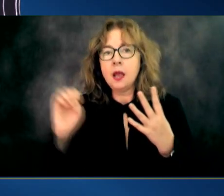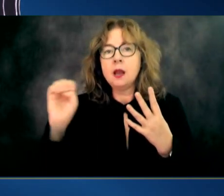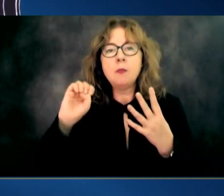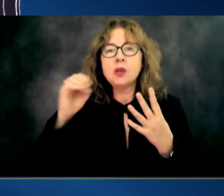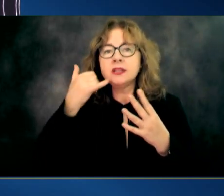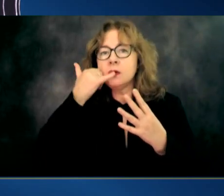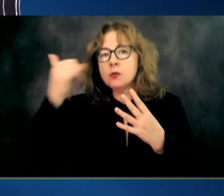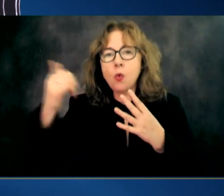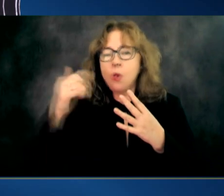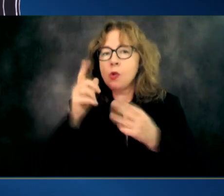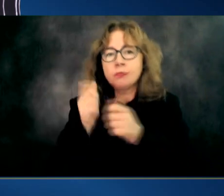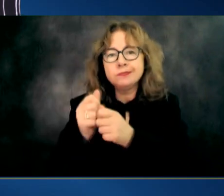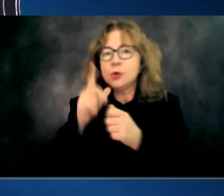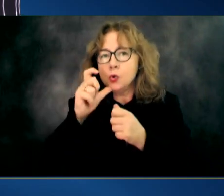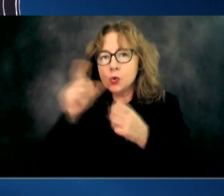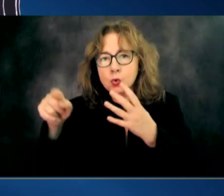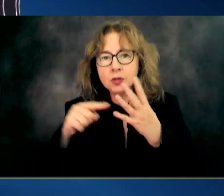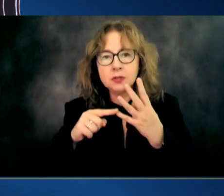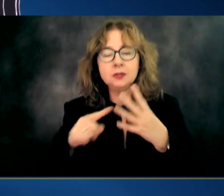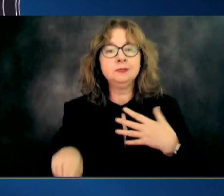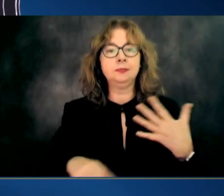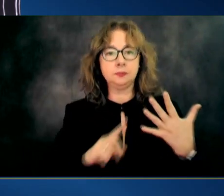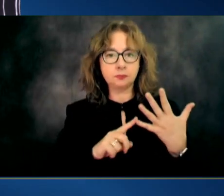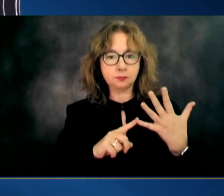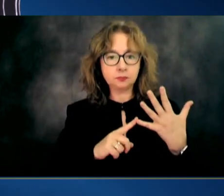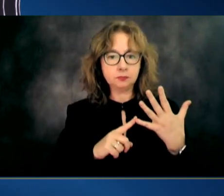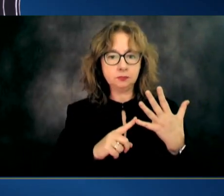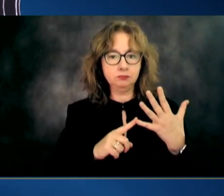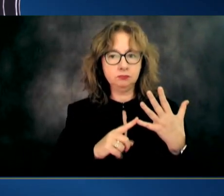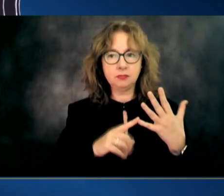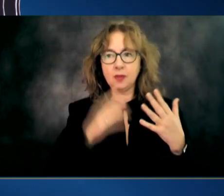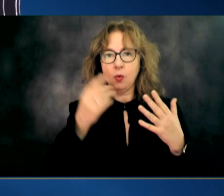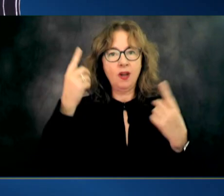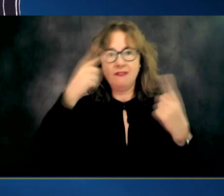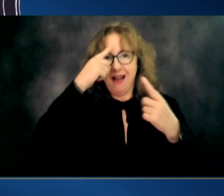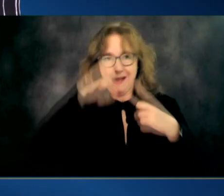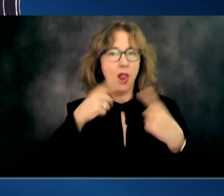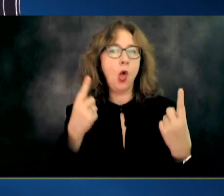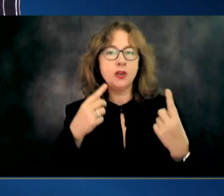and you always want them to know, like your allergies and all that stuff. Because a lot of